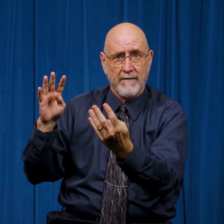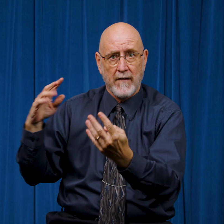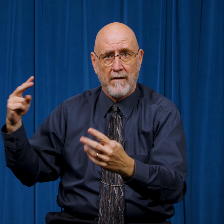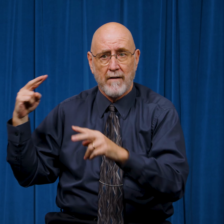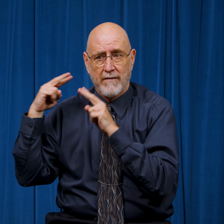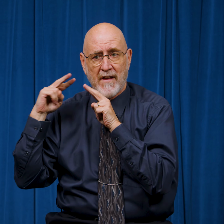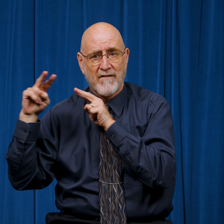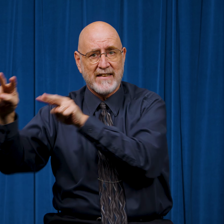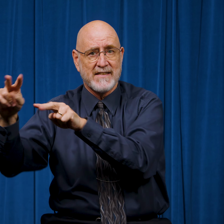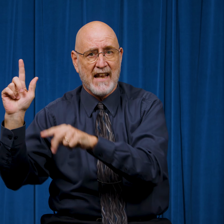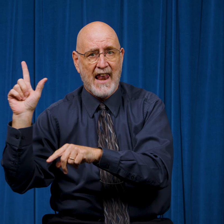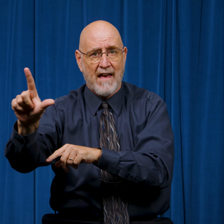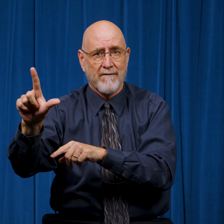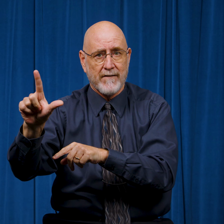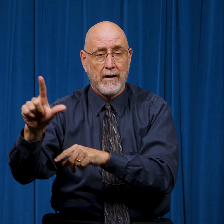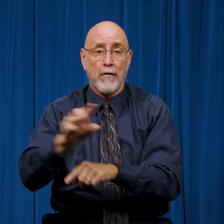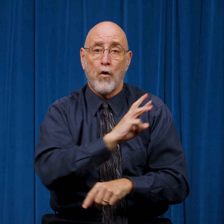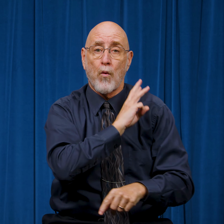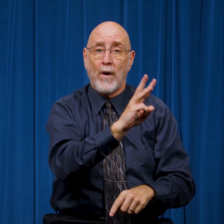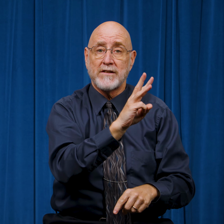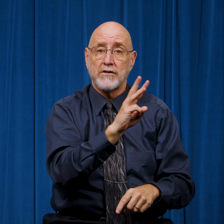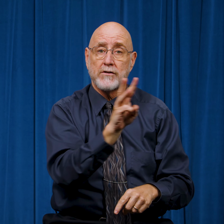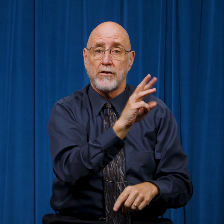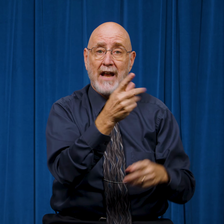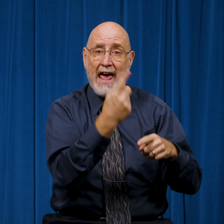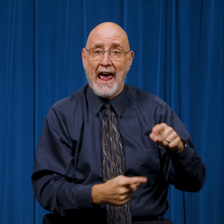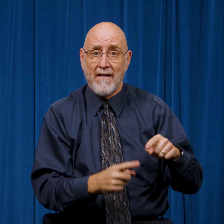and 11 in the western half face right,